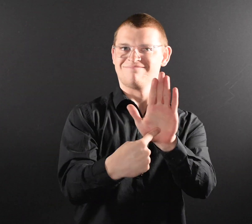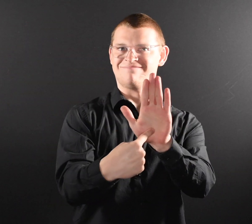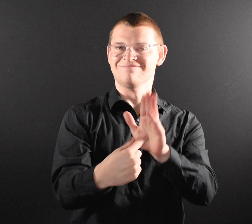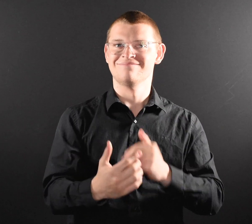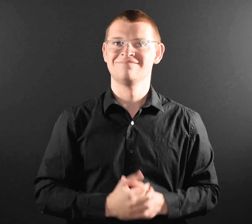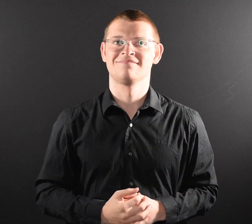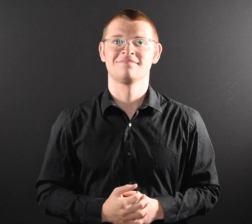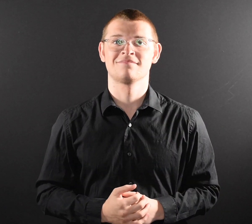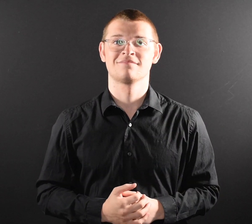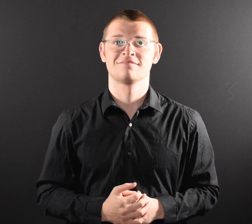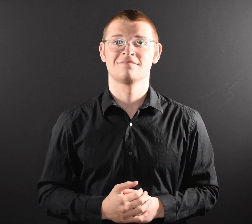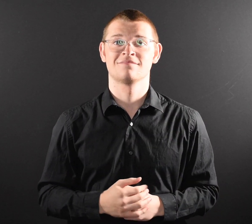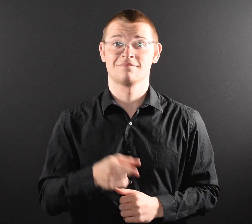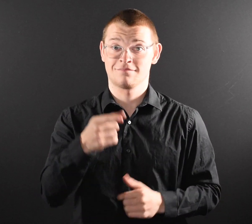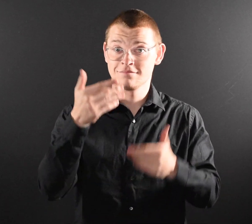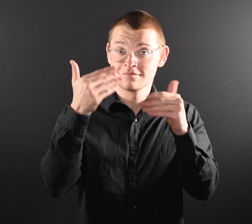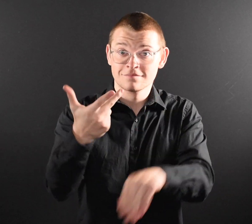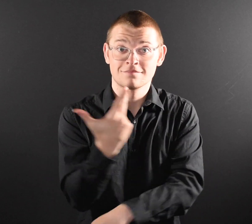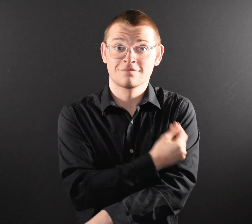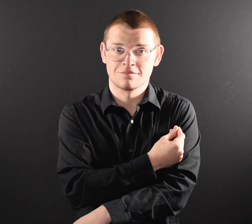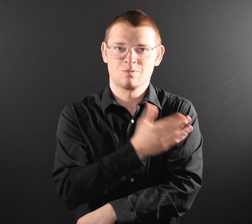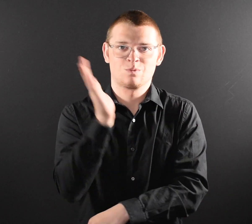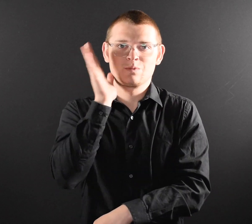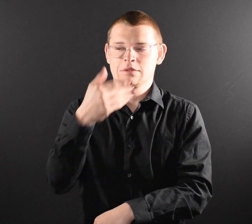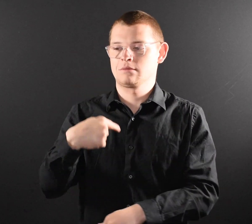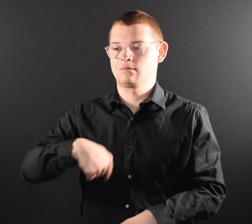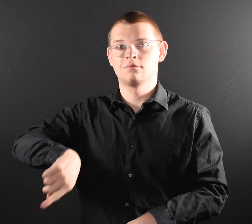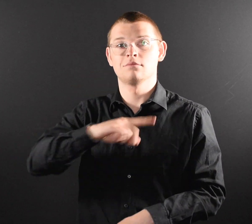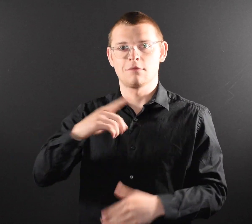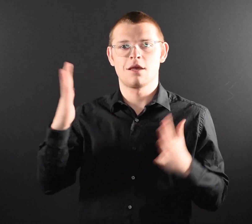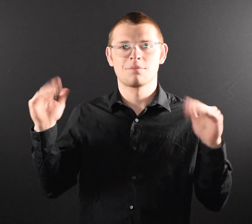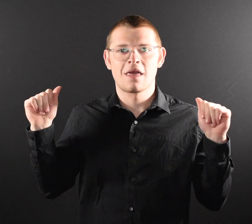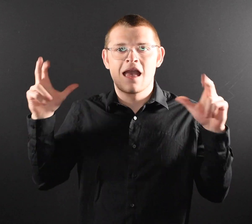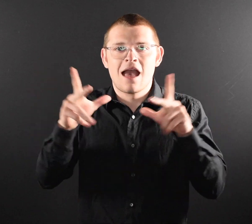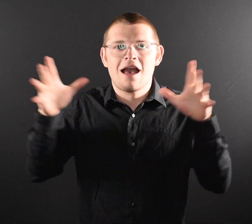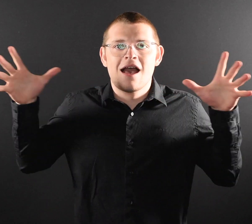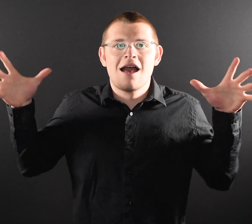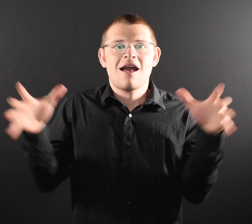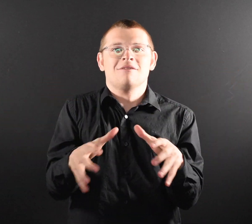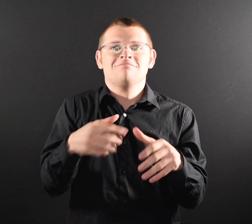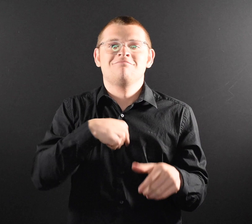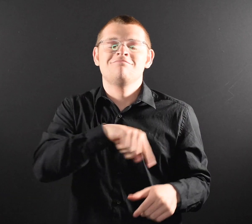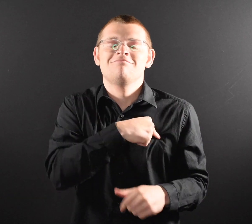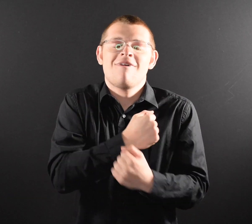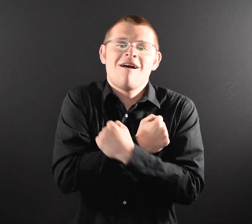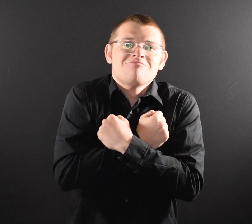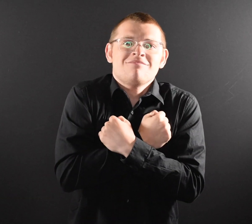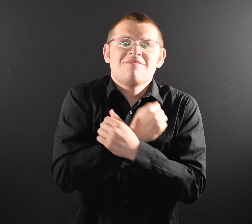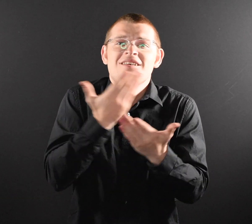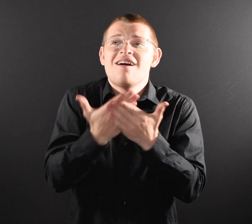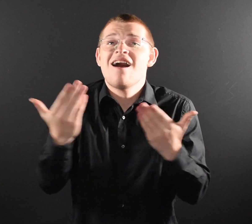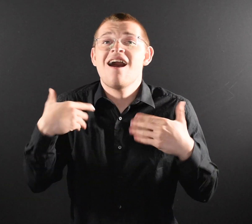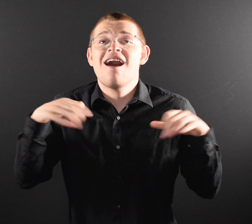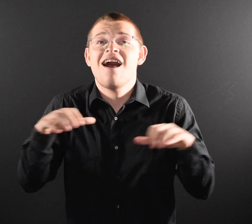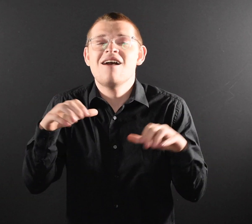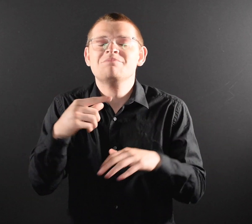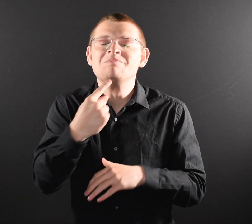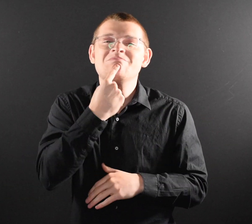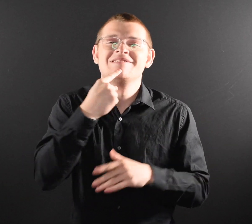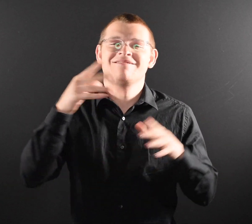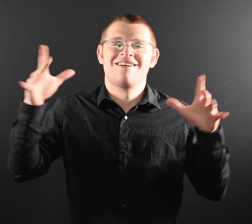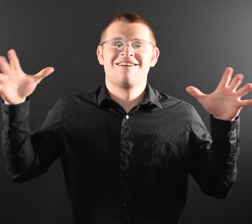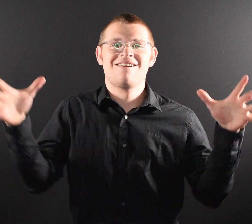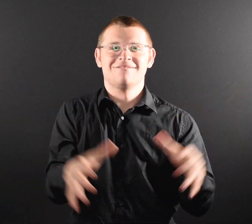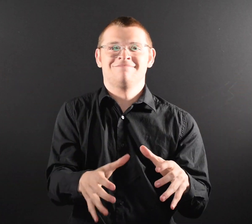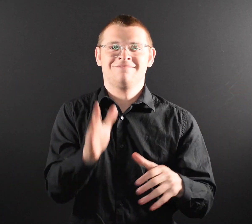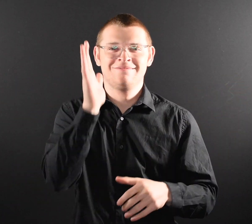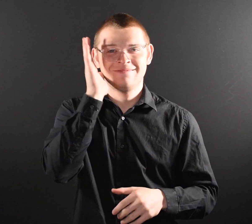• Getting vaccinated will get us back to the people we love and the things we’ve missed. o